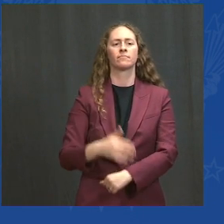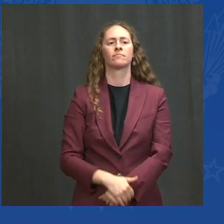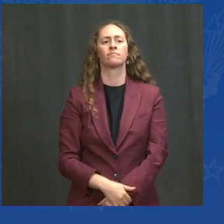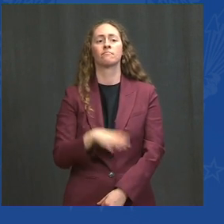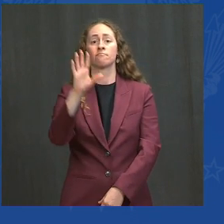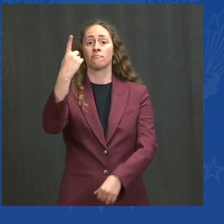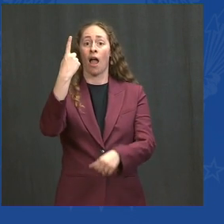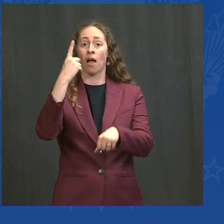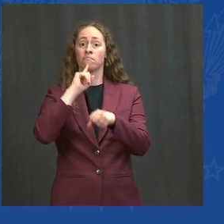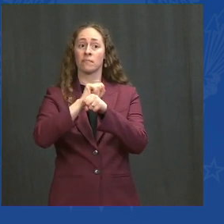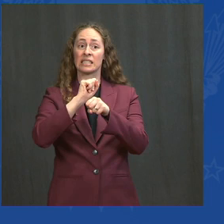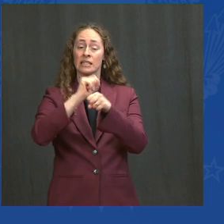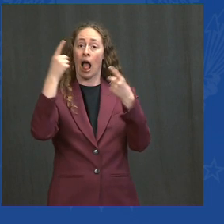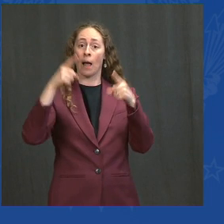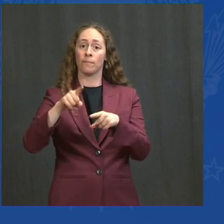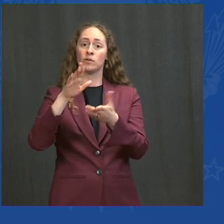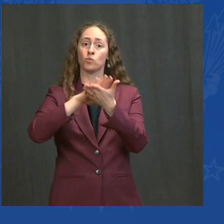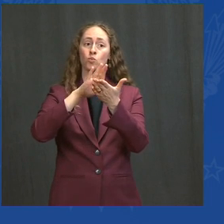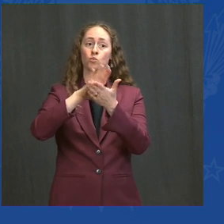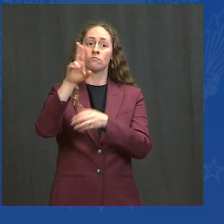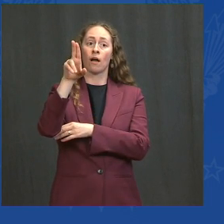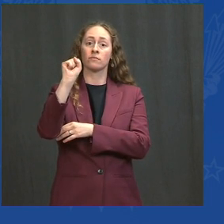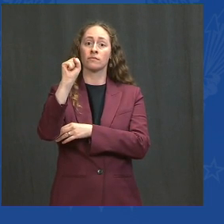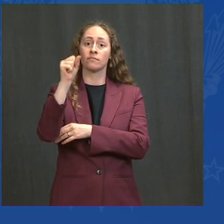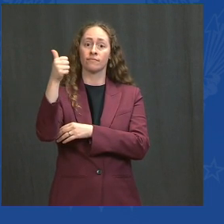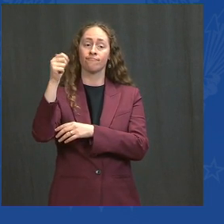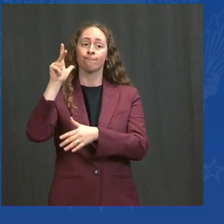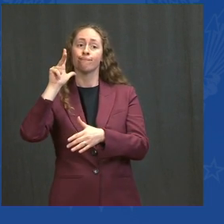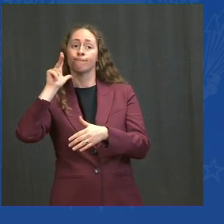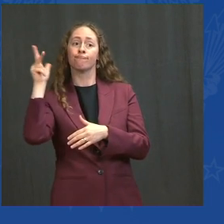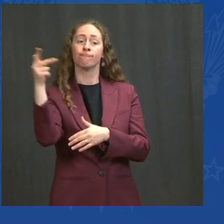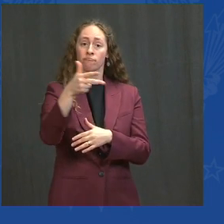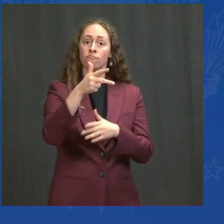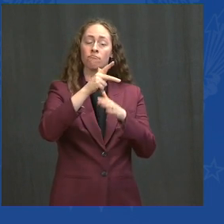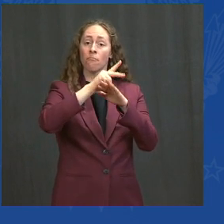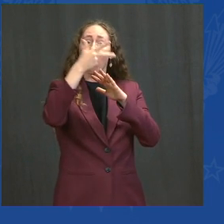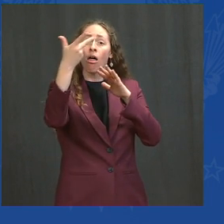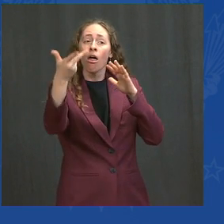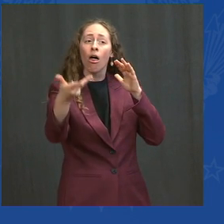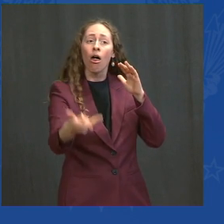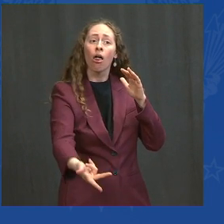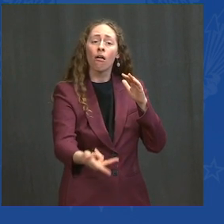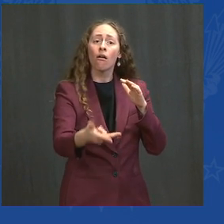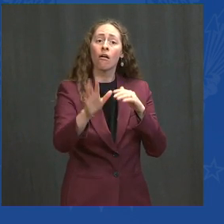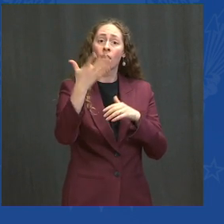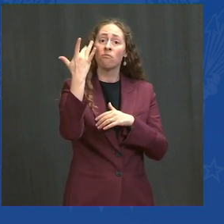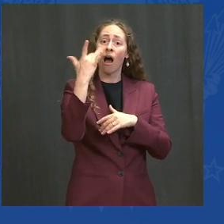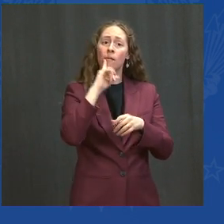It wasn't because of snow or ice; it was just an old country road. It was rough conditions.